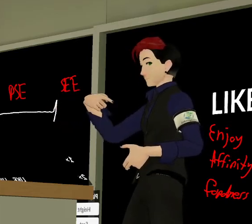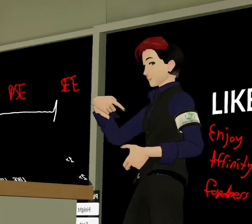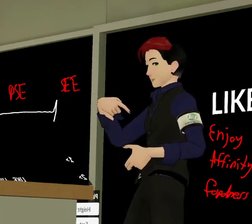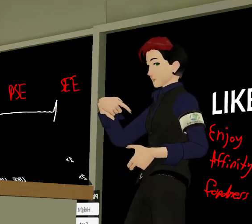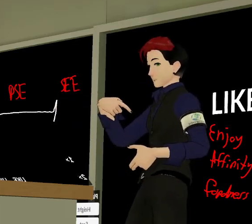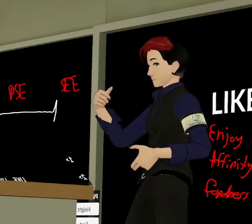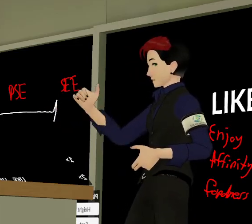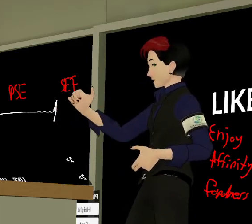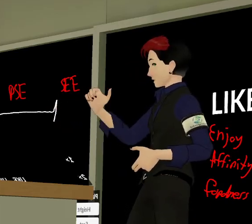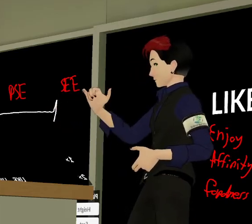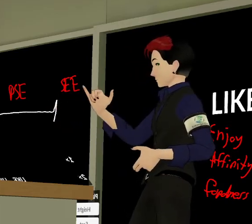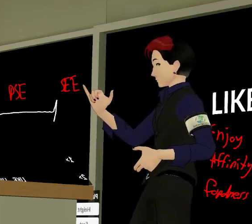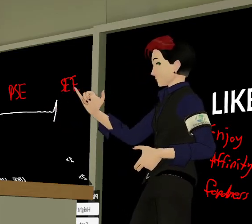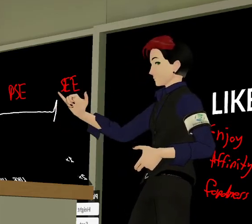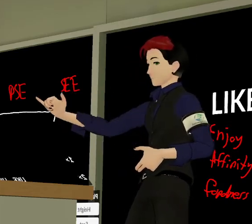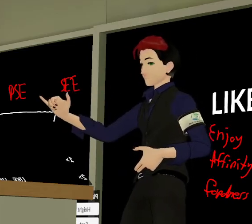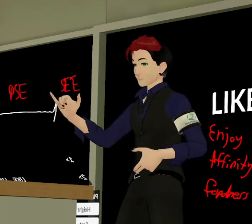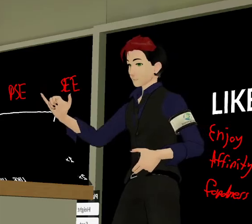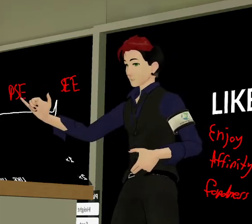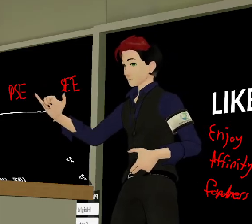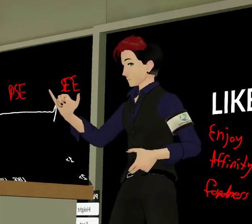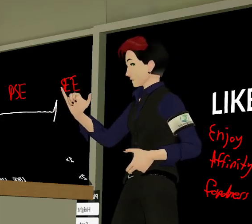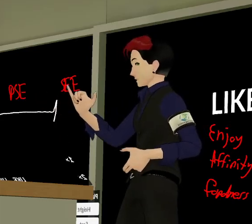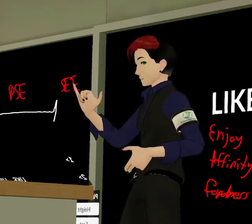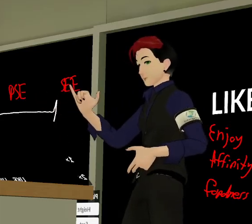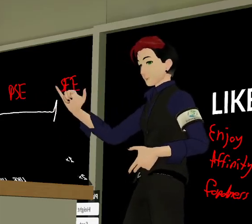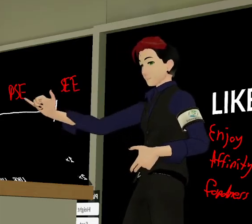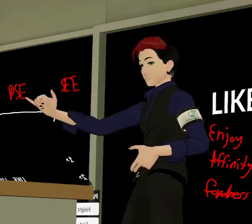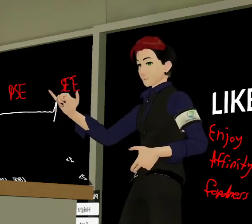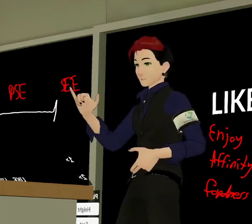so i point to me and then him and i say I basically draw